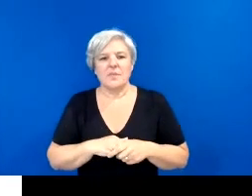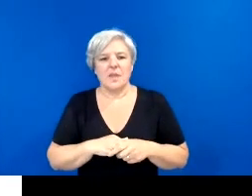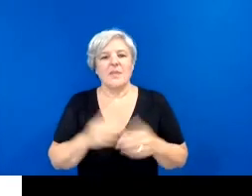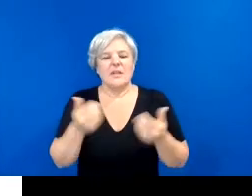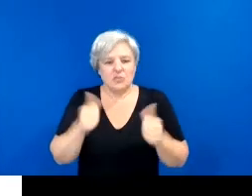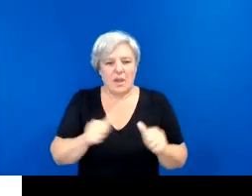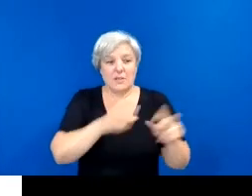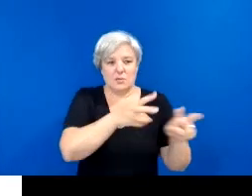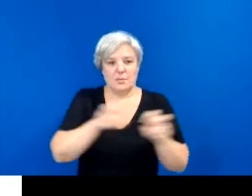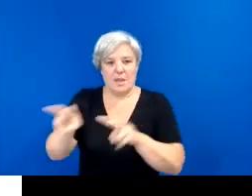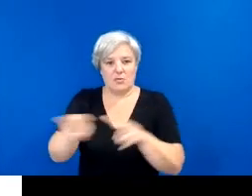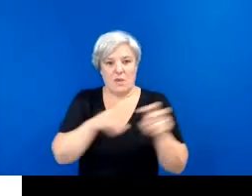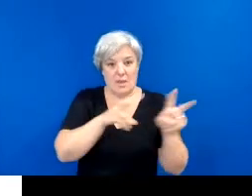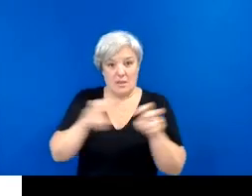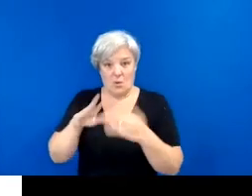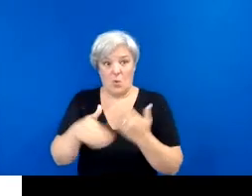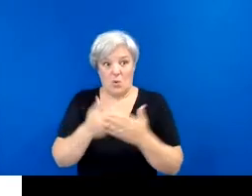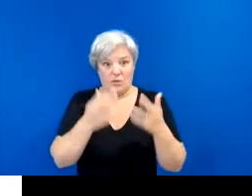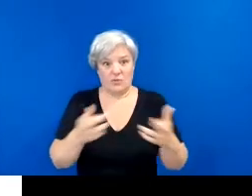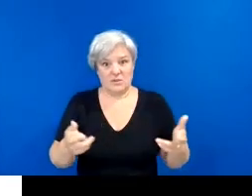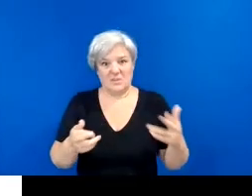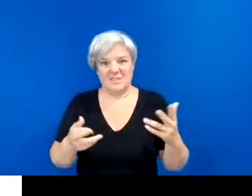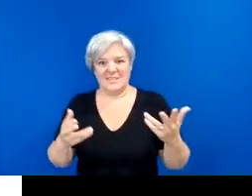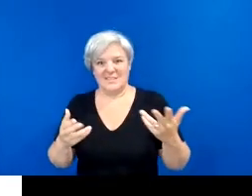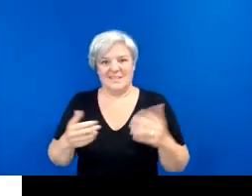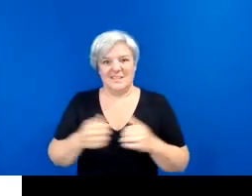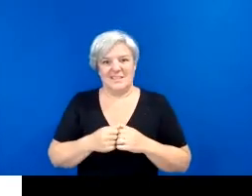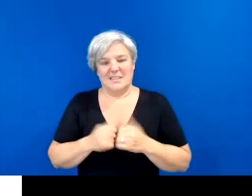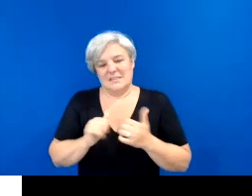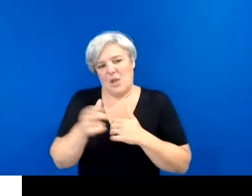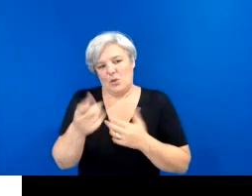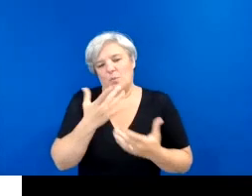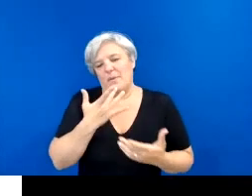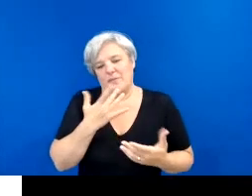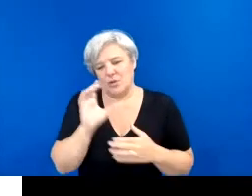So, you know, it's kind of, you know, however you like to search, like to search the website